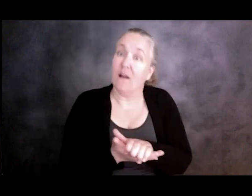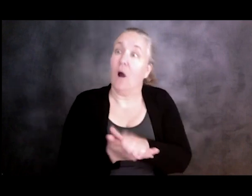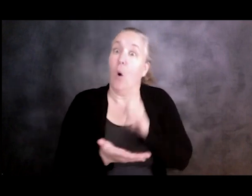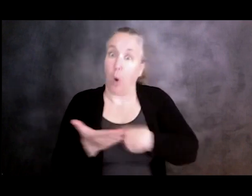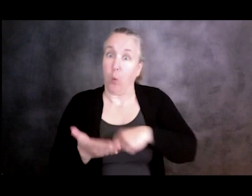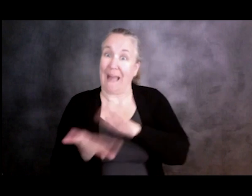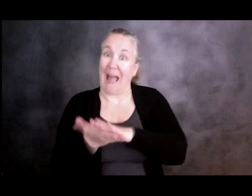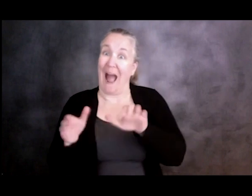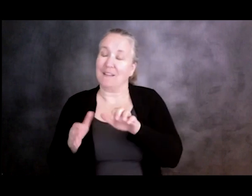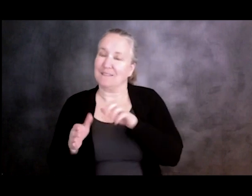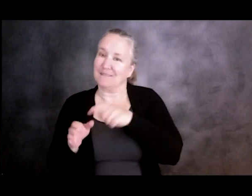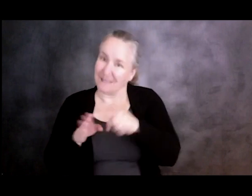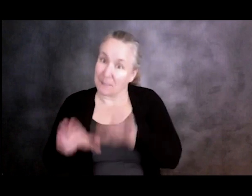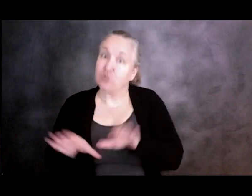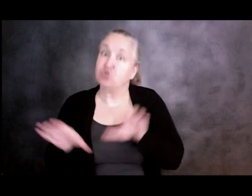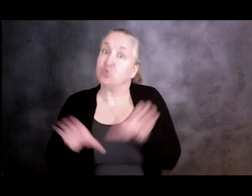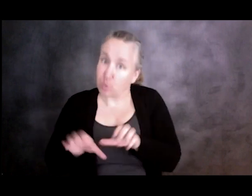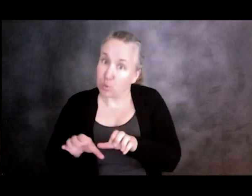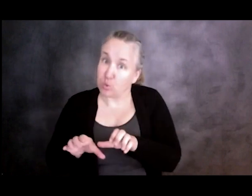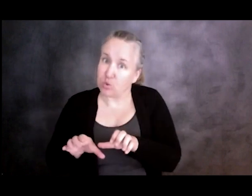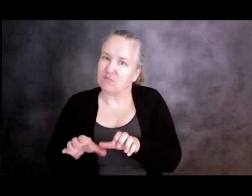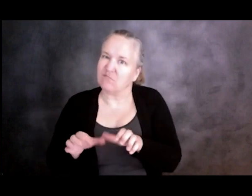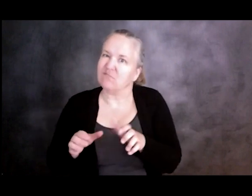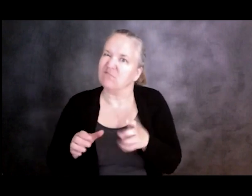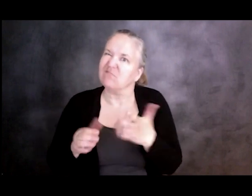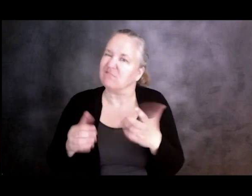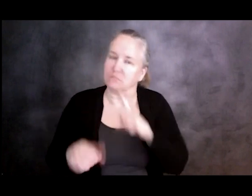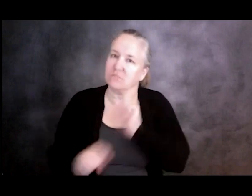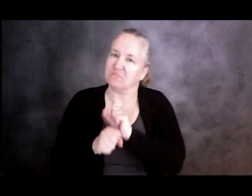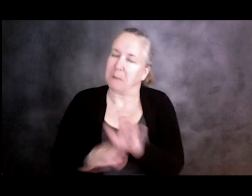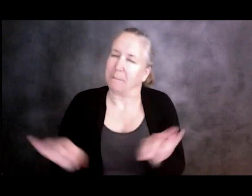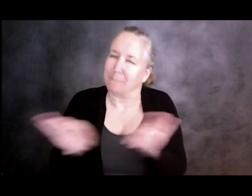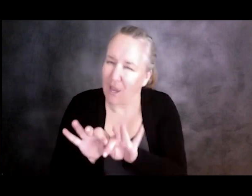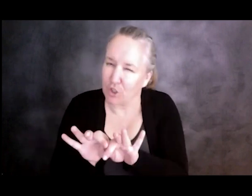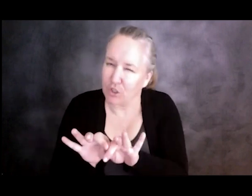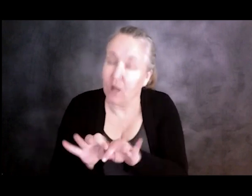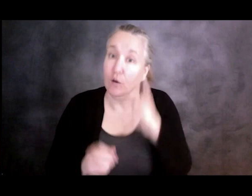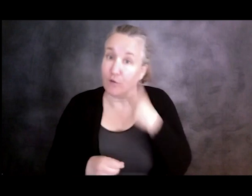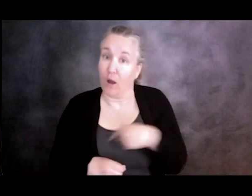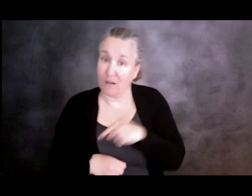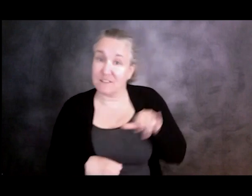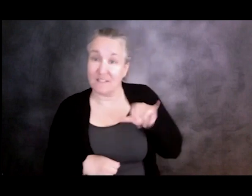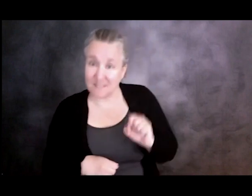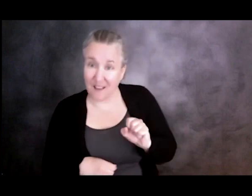I believe our scholarship and criticism theory really does matter. And obviously, it matters for academics. But could some of us at least make an effort